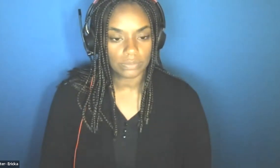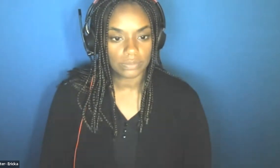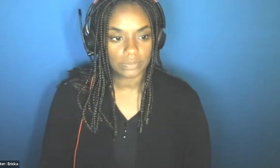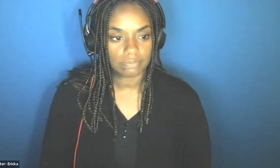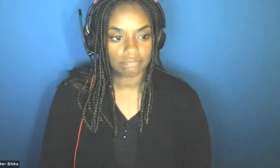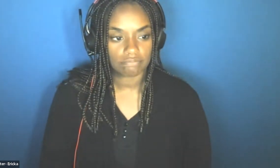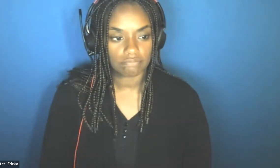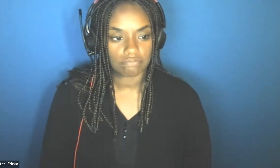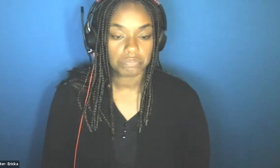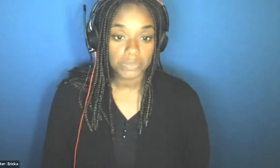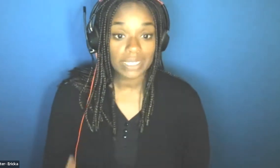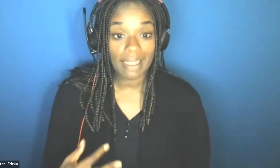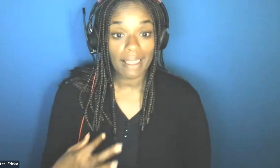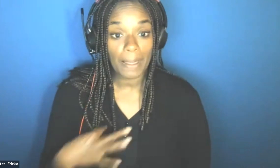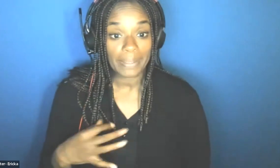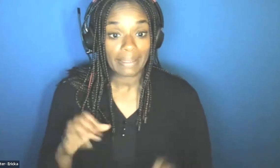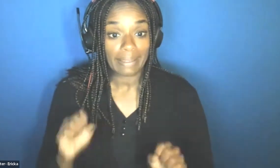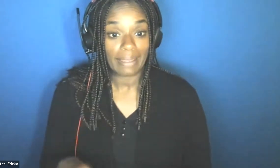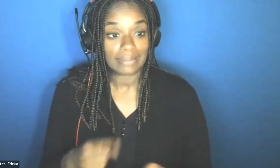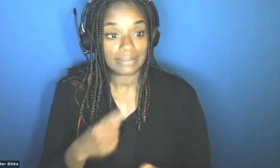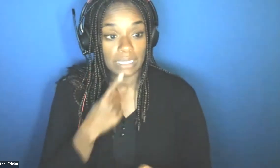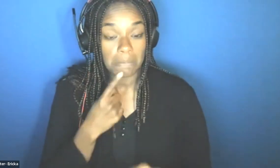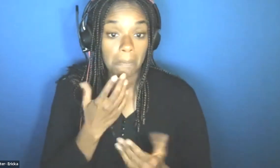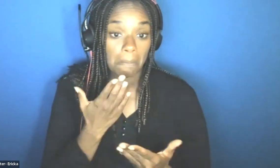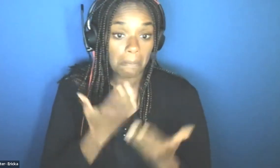Well, it depends.